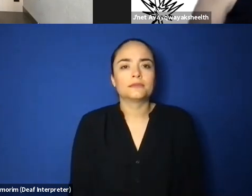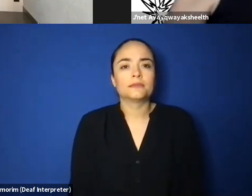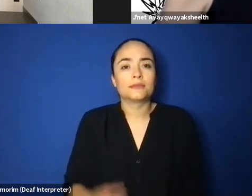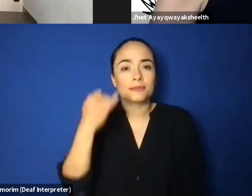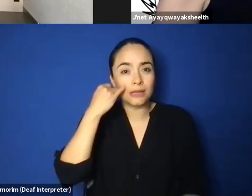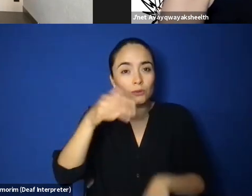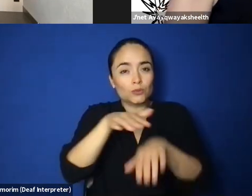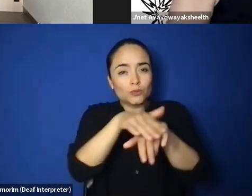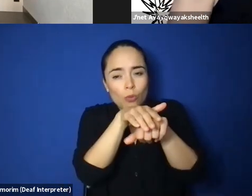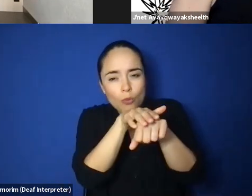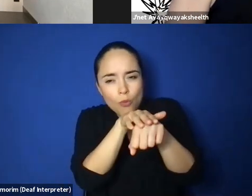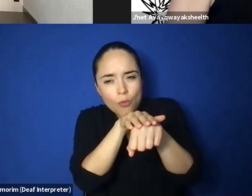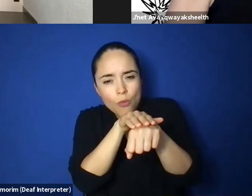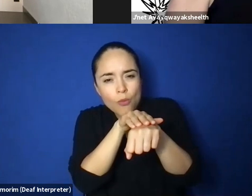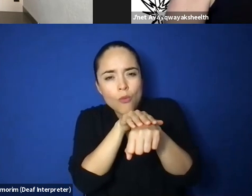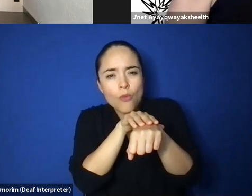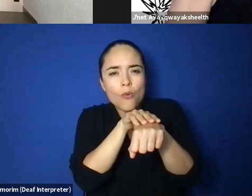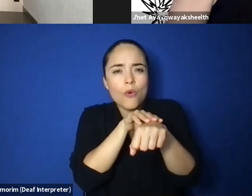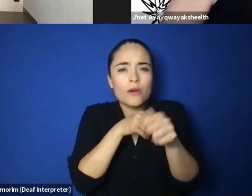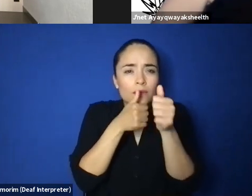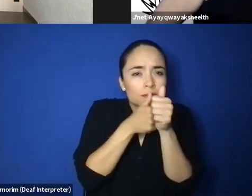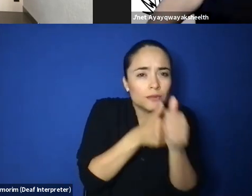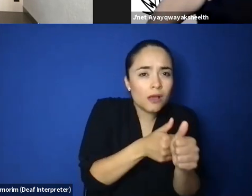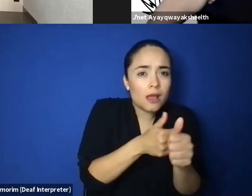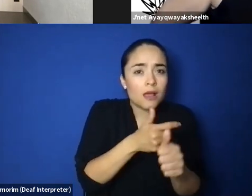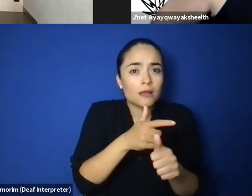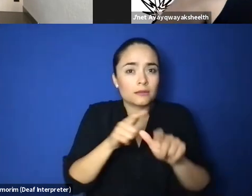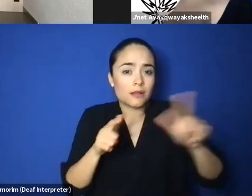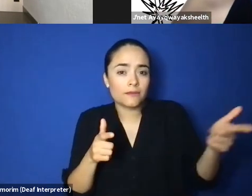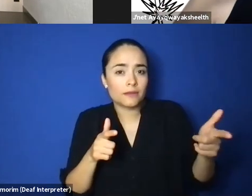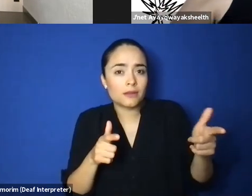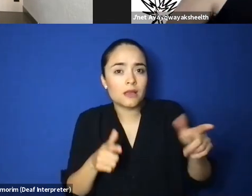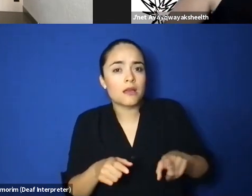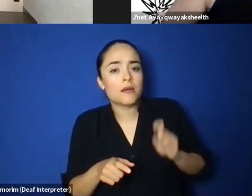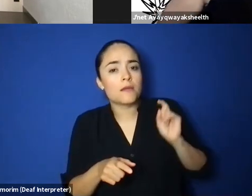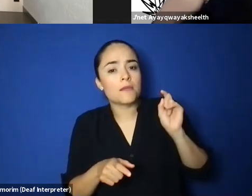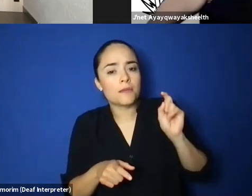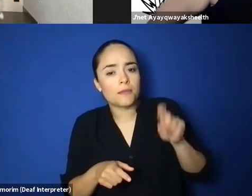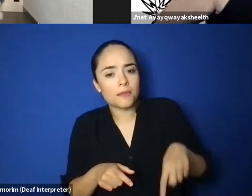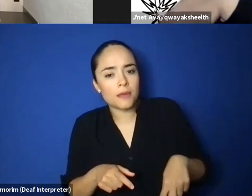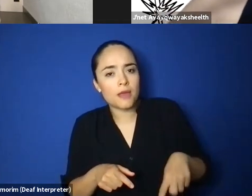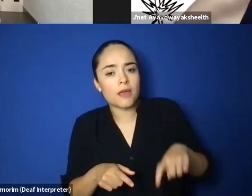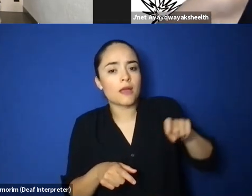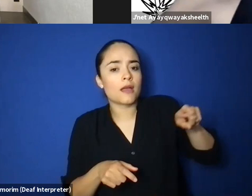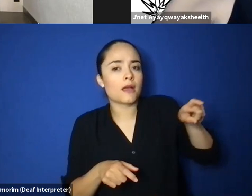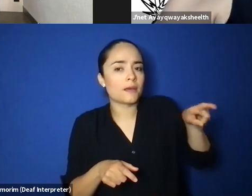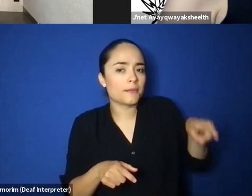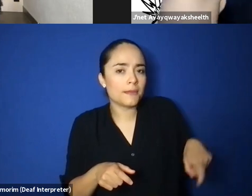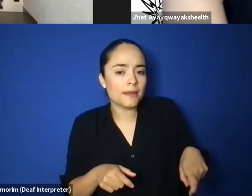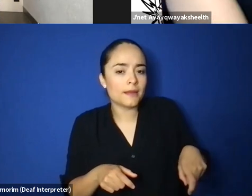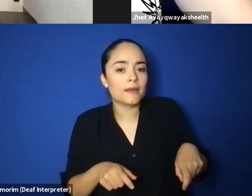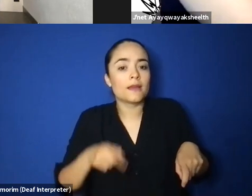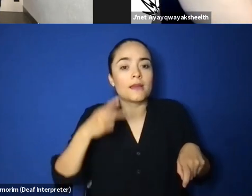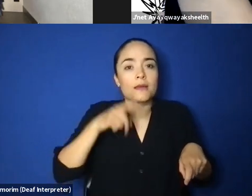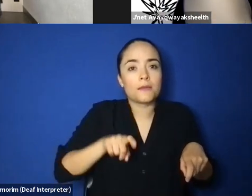just follow along with me. So with your left foot, we're gonna go one, two. Right foot, one,